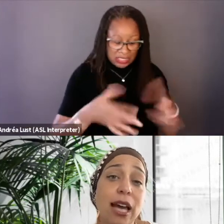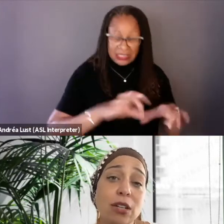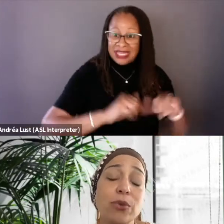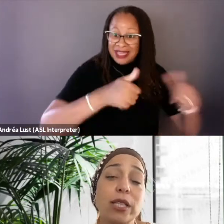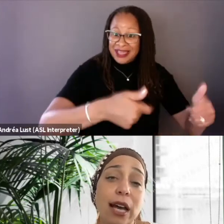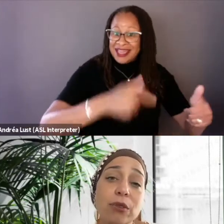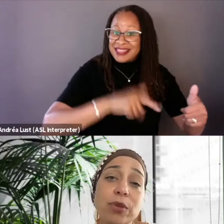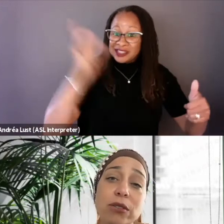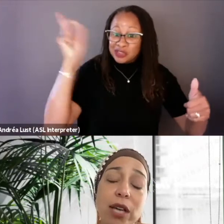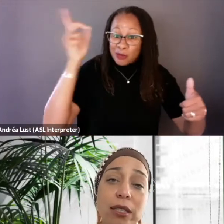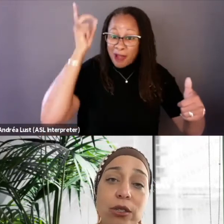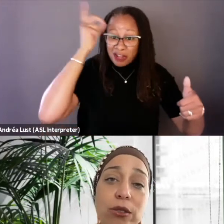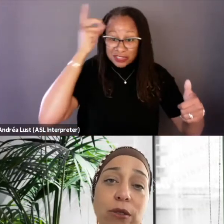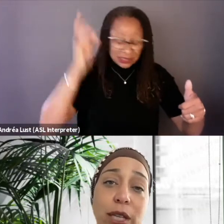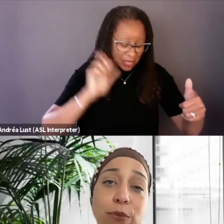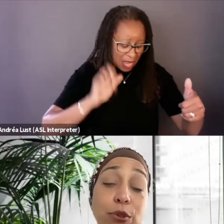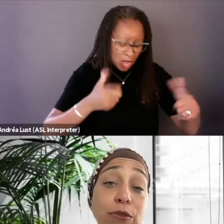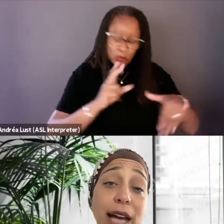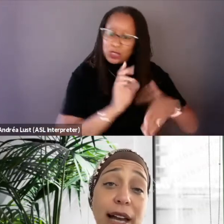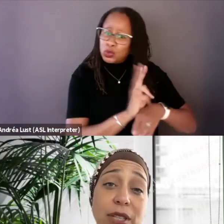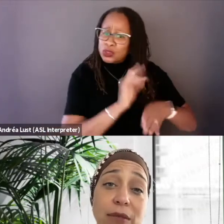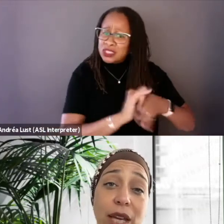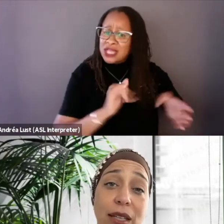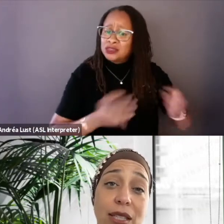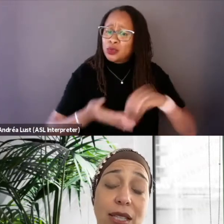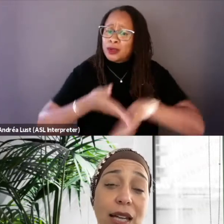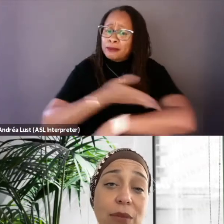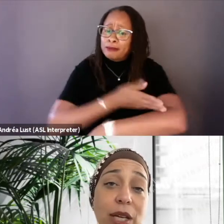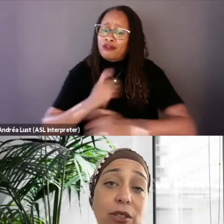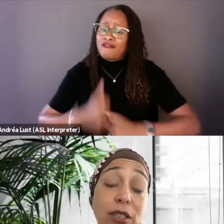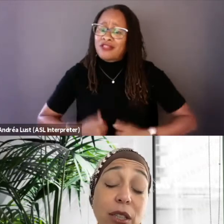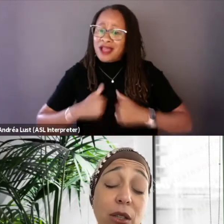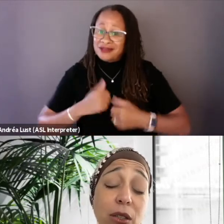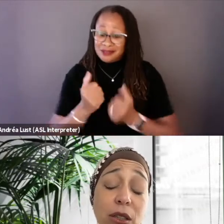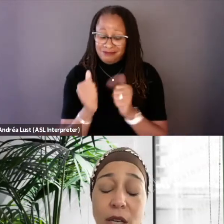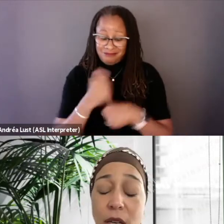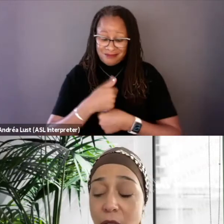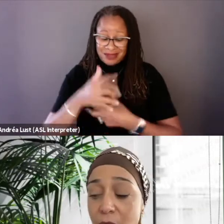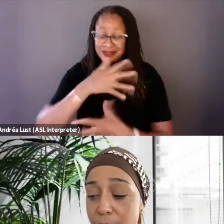How do we do that to improve lives and make society better on the whole?